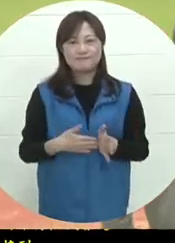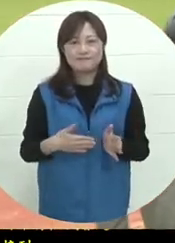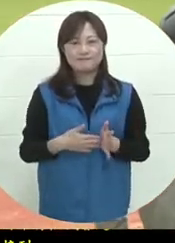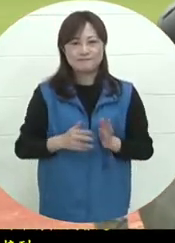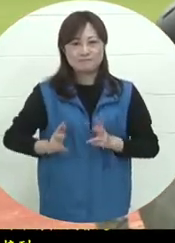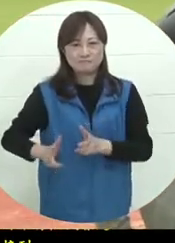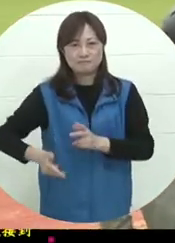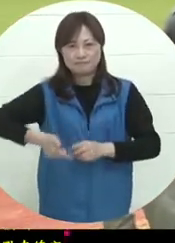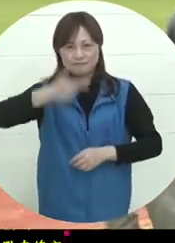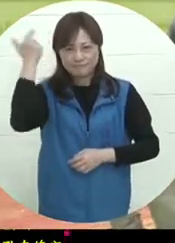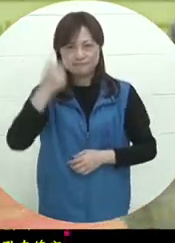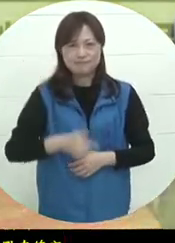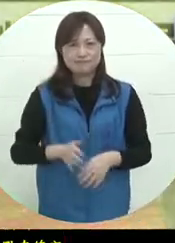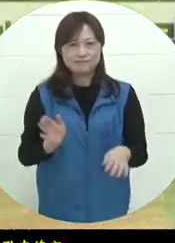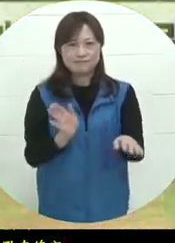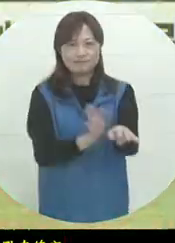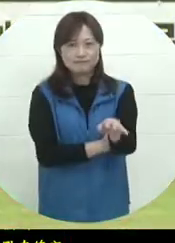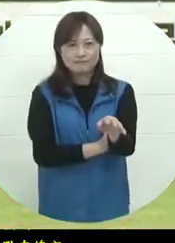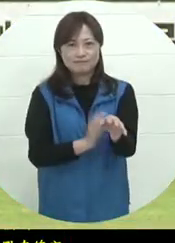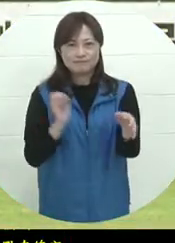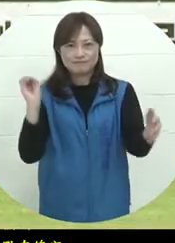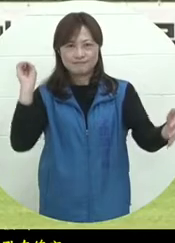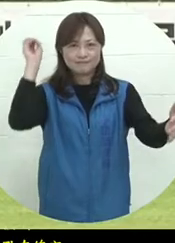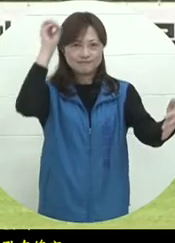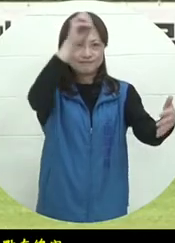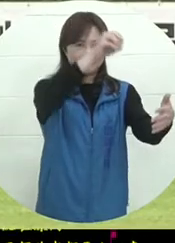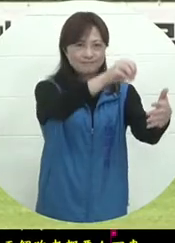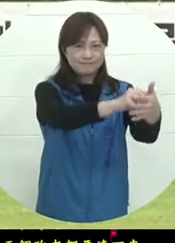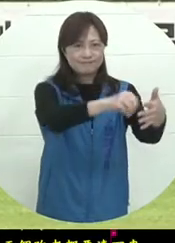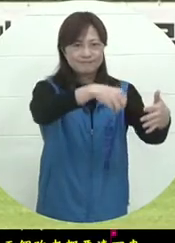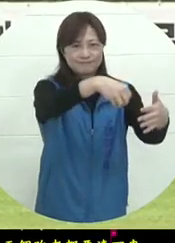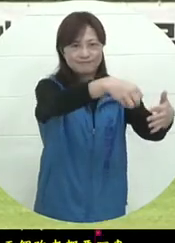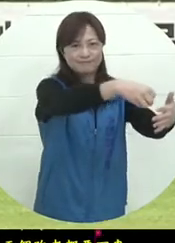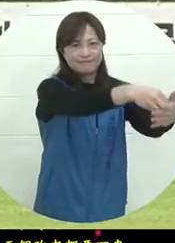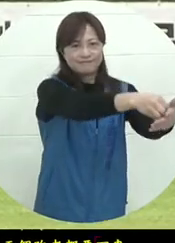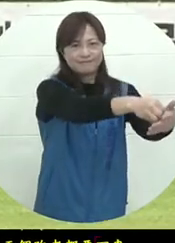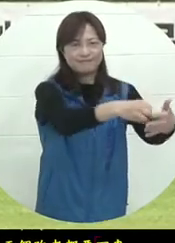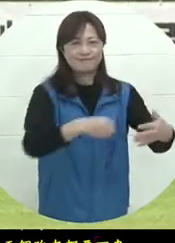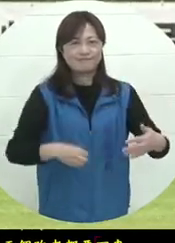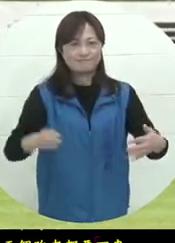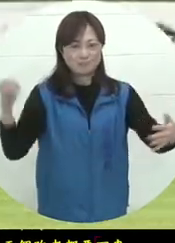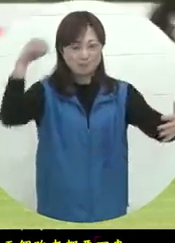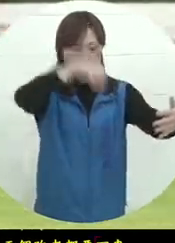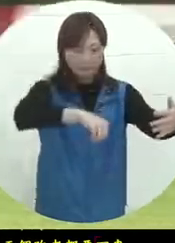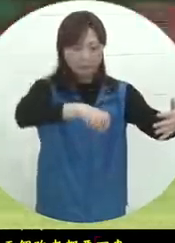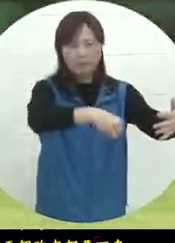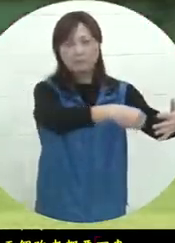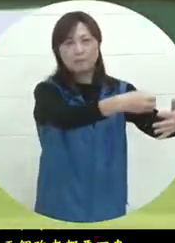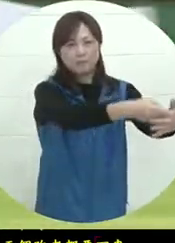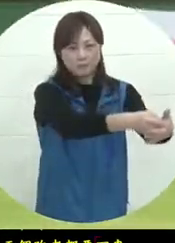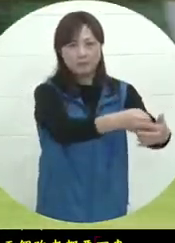Although a fly ball landed on the left half, it rolled all the way to a corner of the left wing. He had With a hit this time,